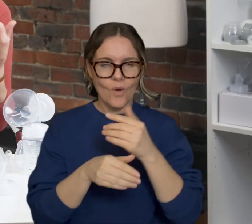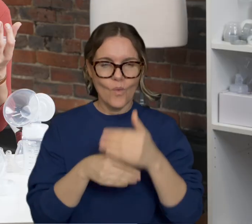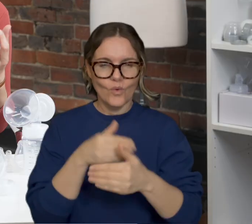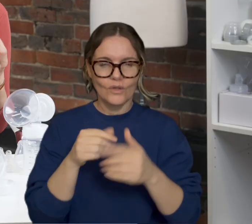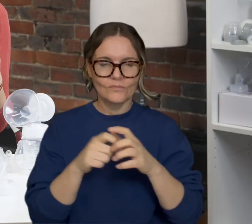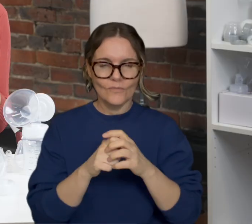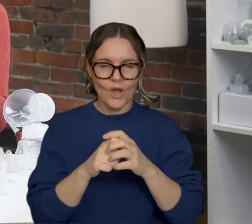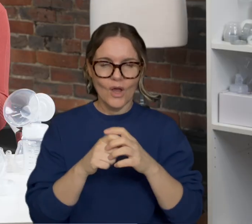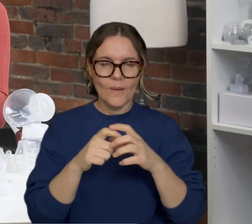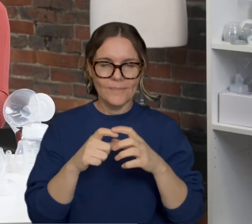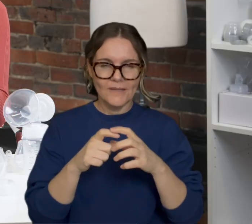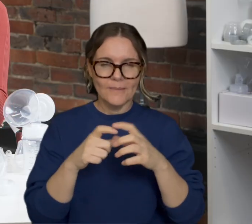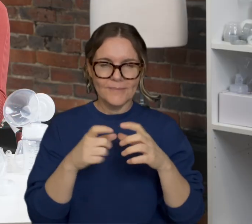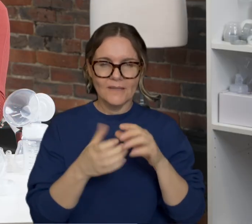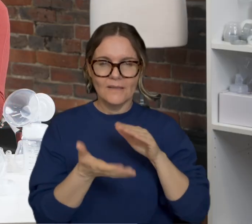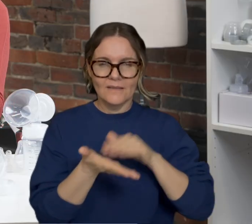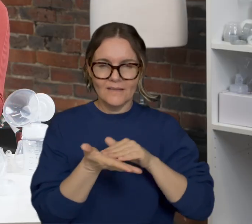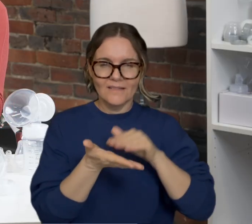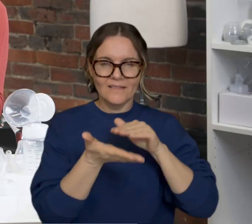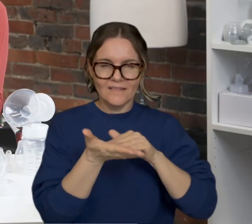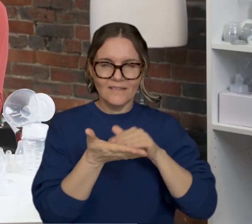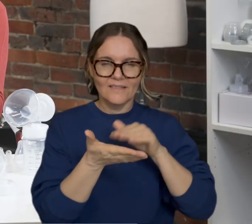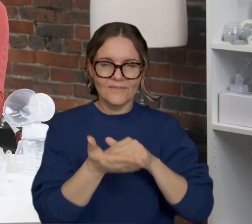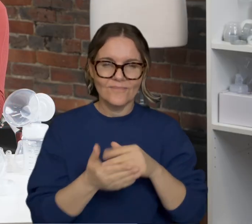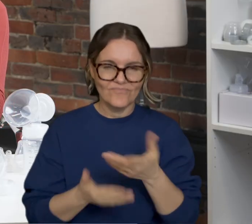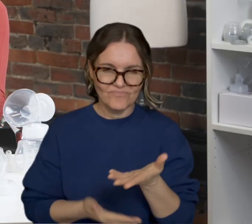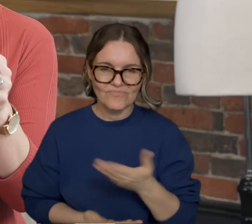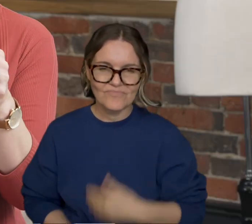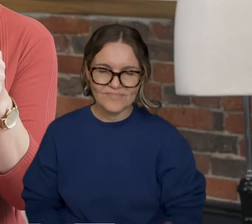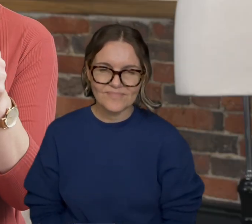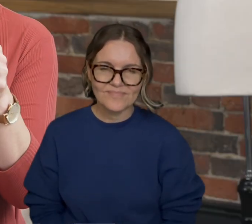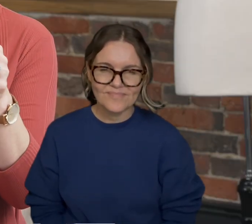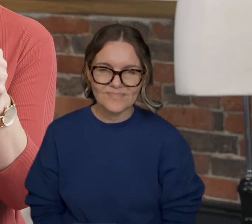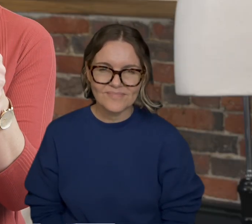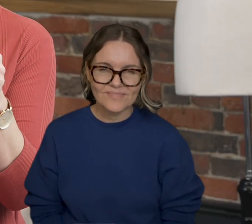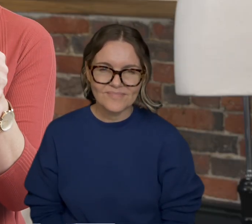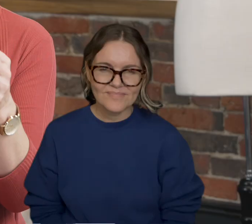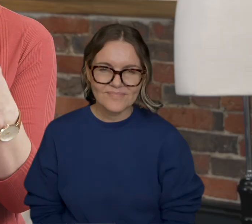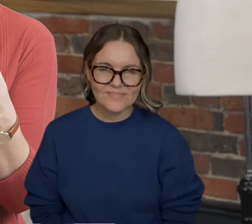pretty frustrating so you're going to start with the smaller of the plastic hard plastic circles